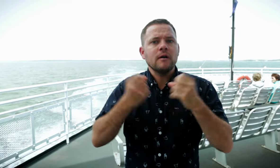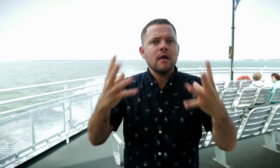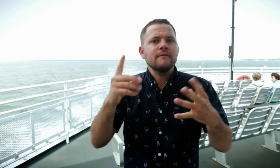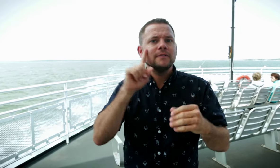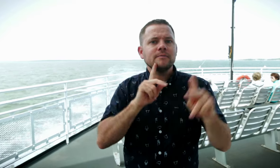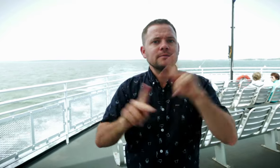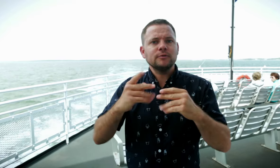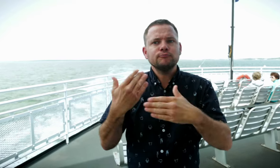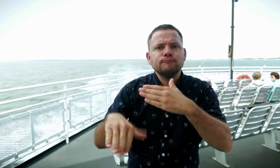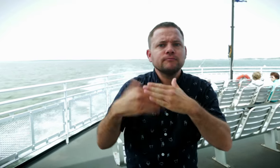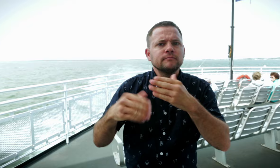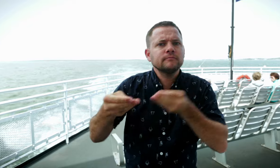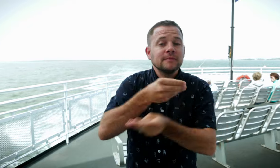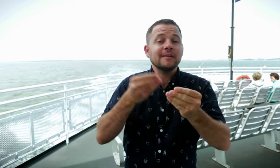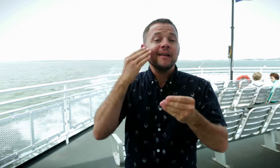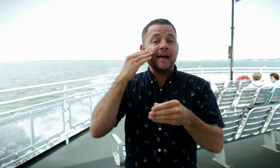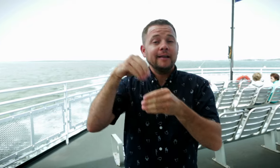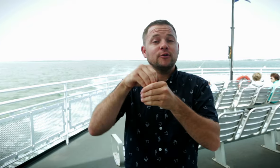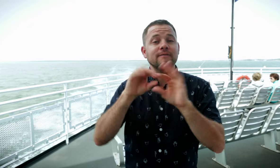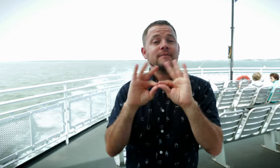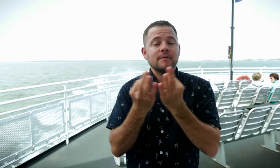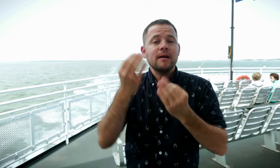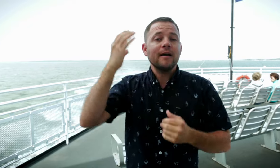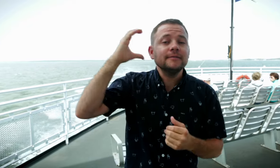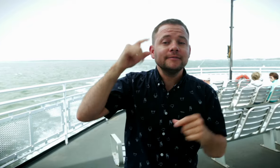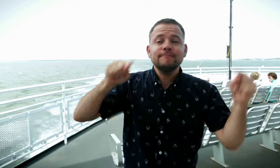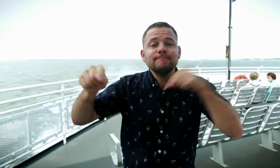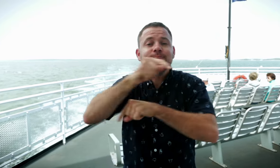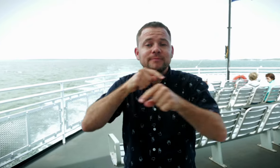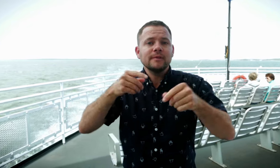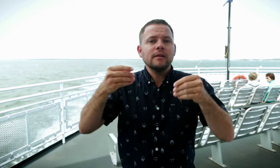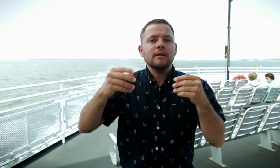Within this community, a deaf population sprouted and the gene lineage was amplified by inter-family marriage. Cousins would marry each other.